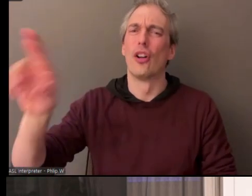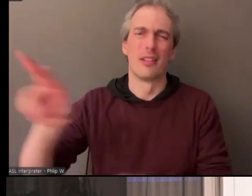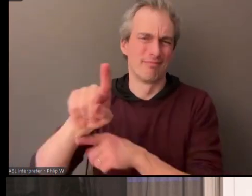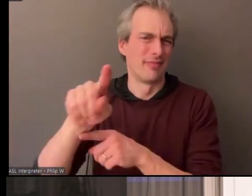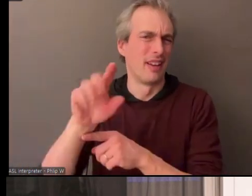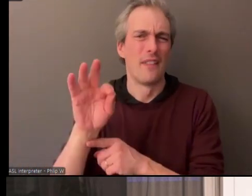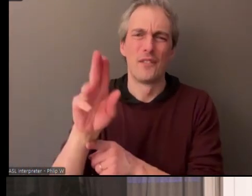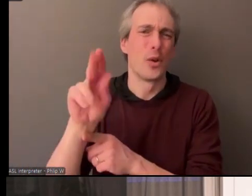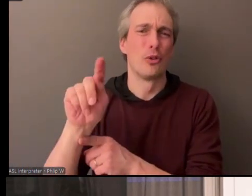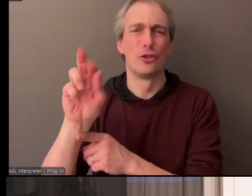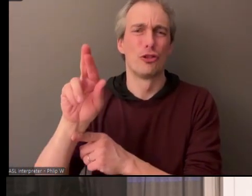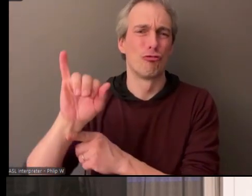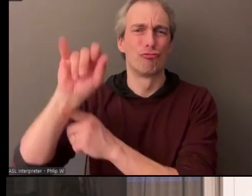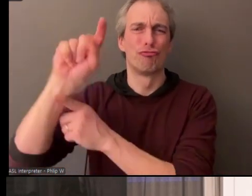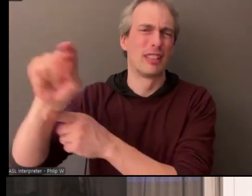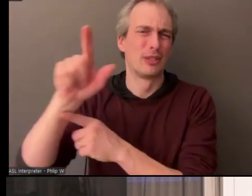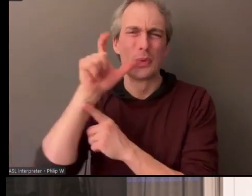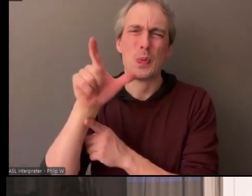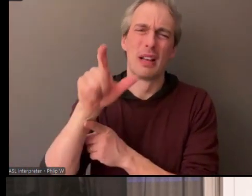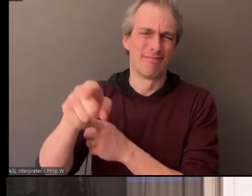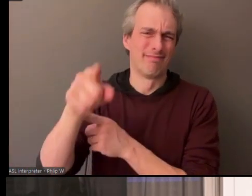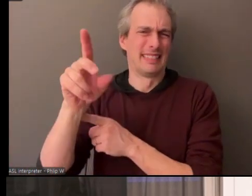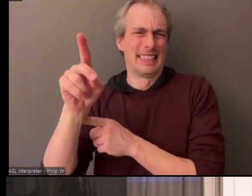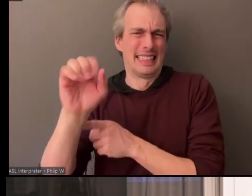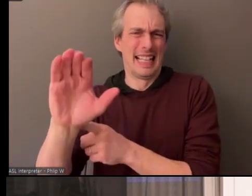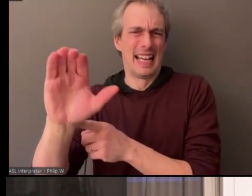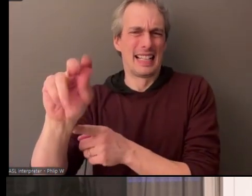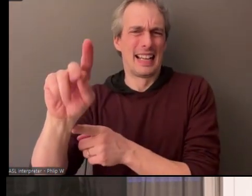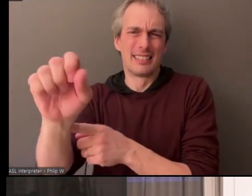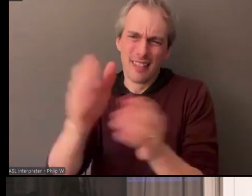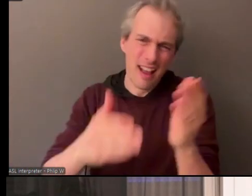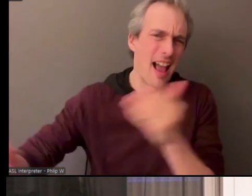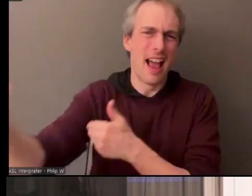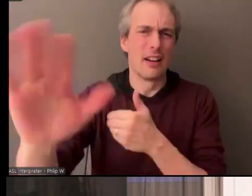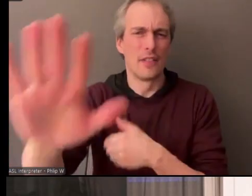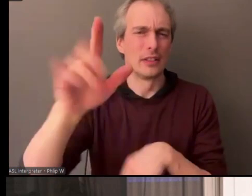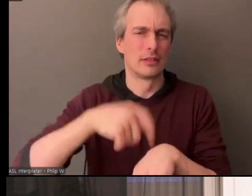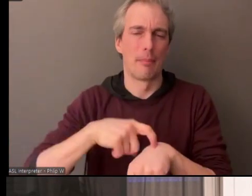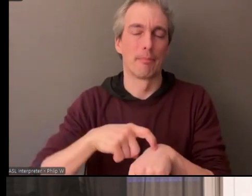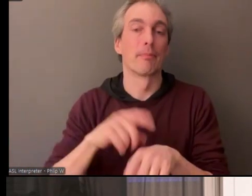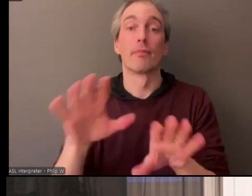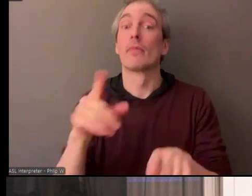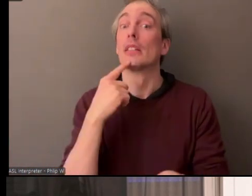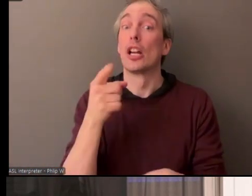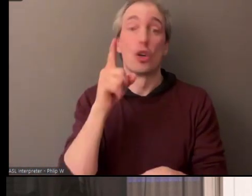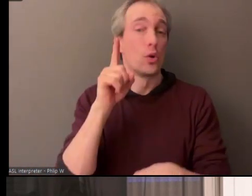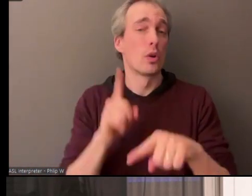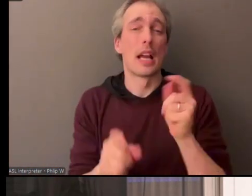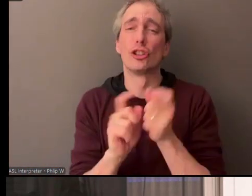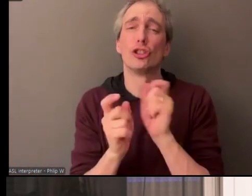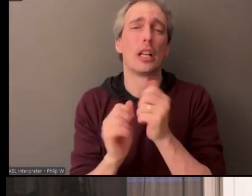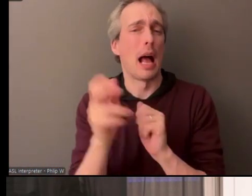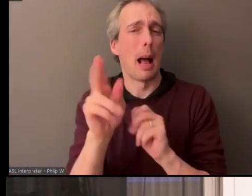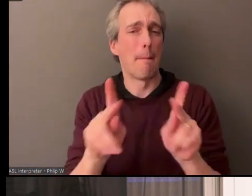He said... You can't change the way people think. All you can do is give them a tool. The use of which will change their thinking.